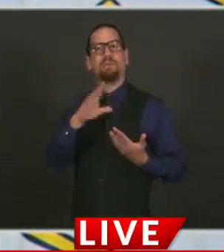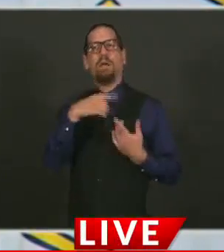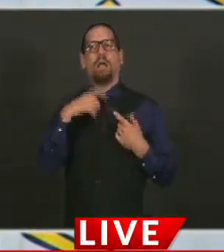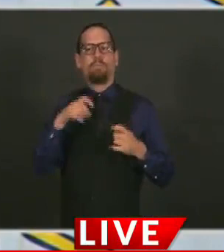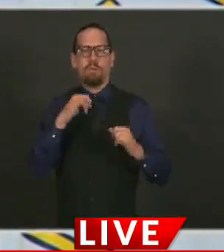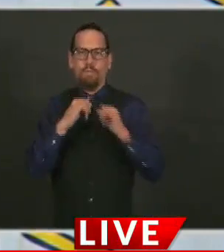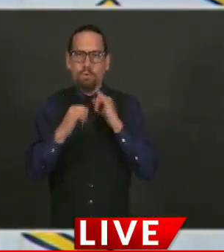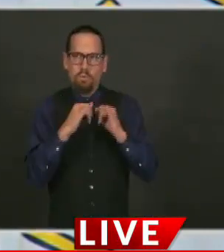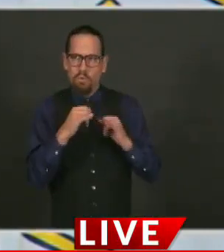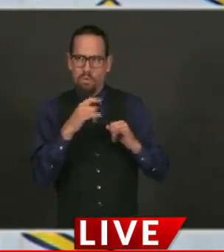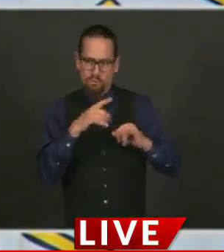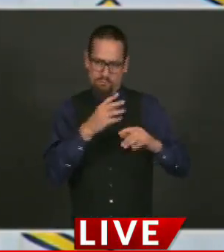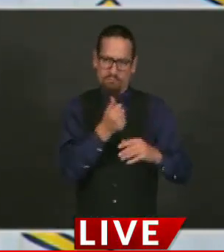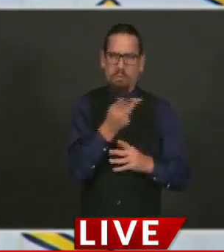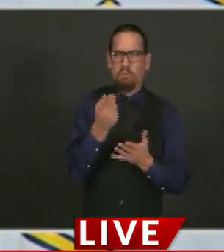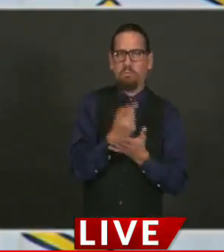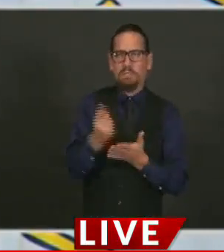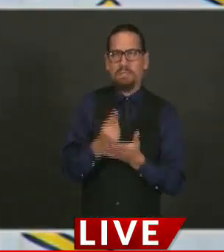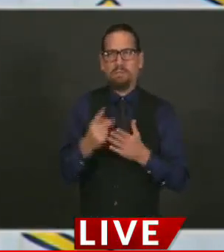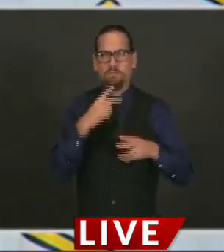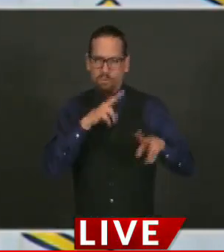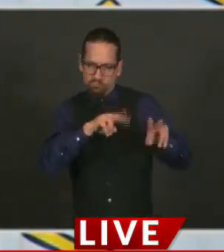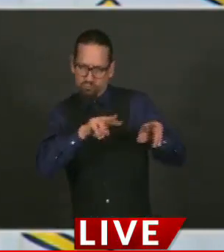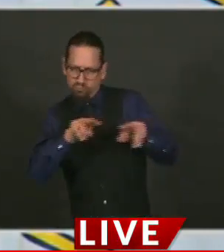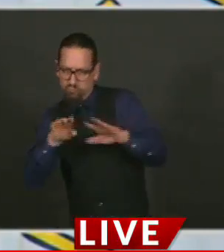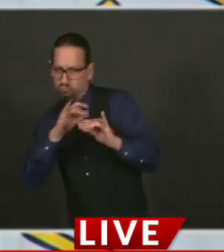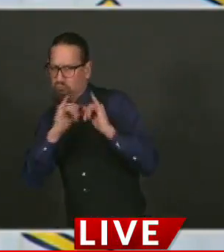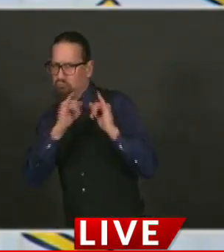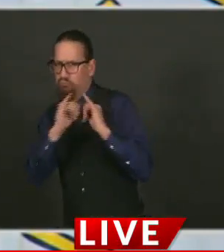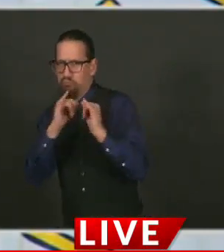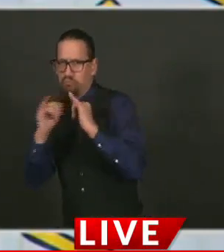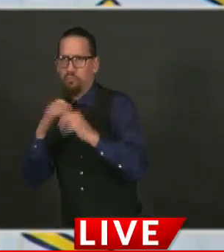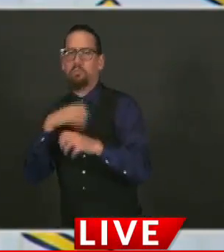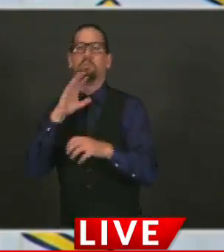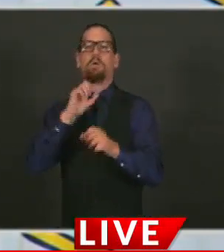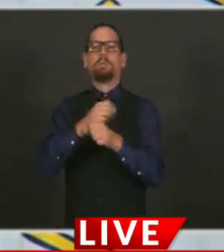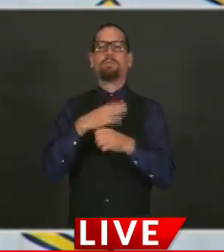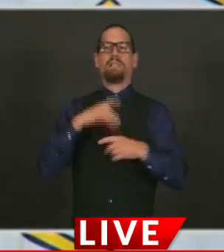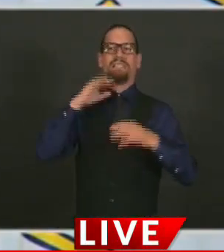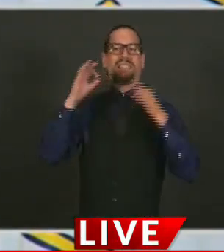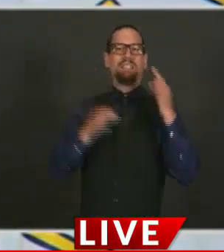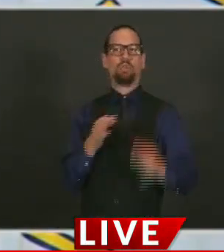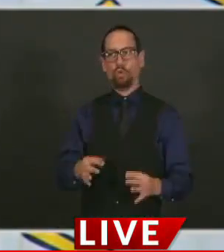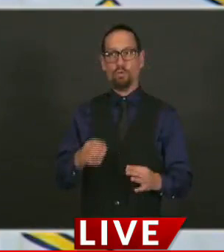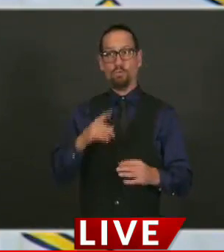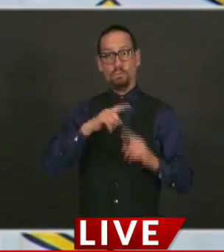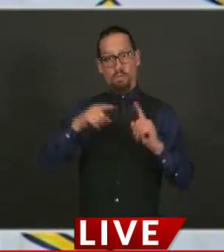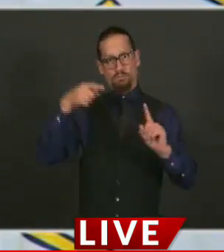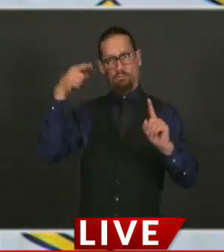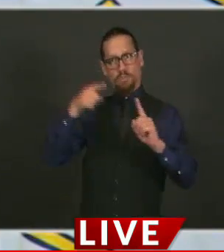I'VE NOT DONE INTERVIEWS YET. I JUST GOT THE LIST. I'M GOING TO GET TO DOING INTERVIEWS IN THE NEXT FEW WEEKS